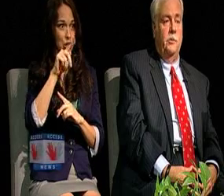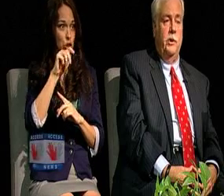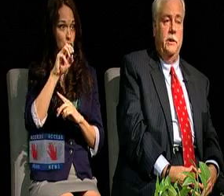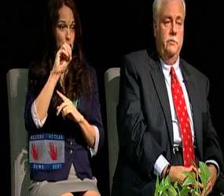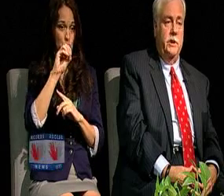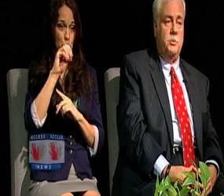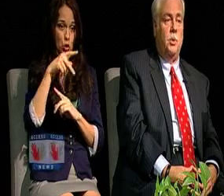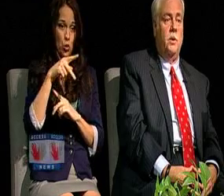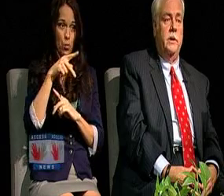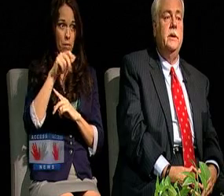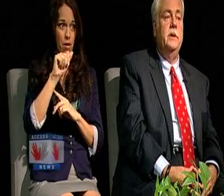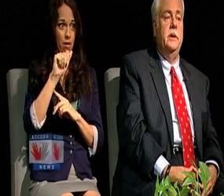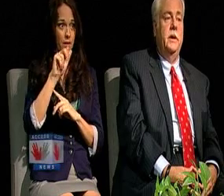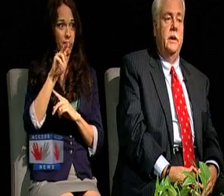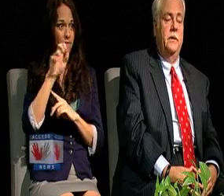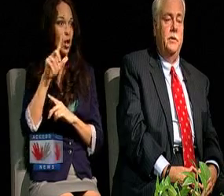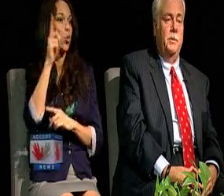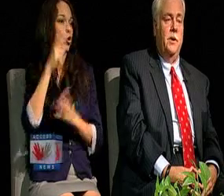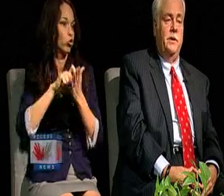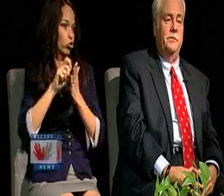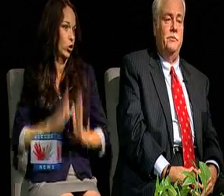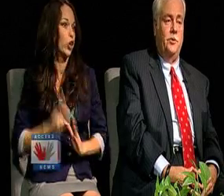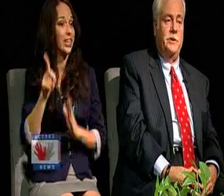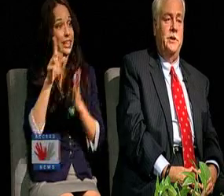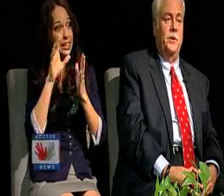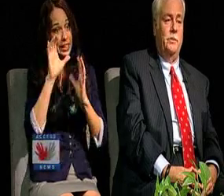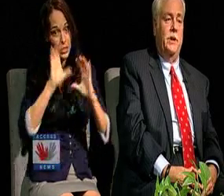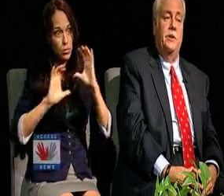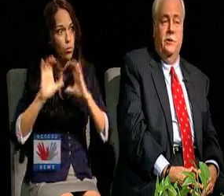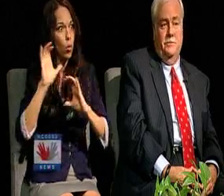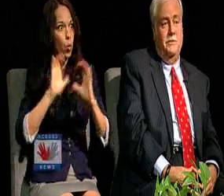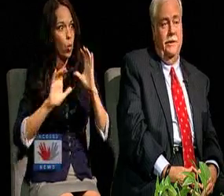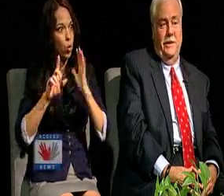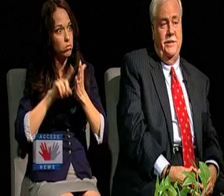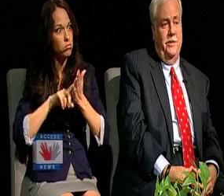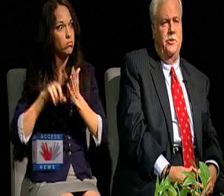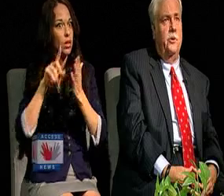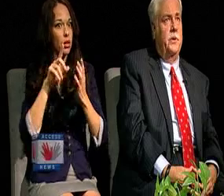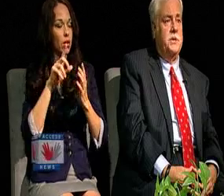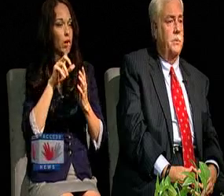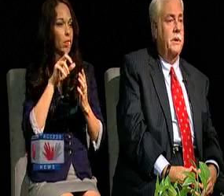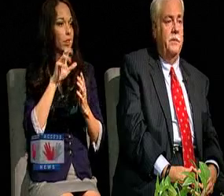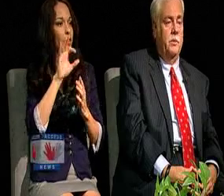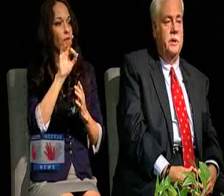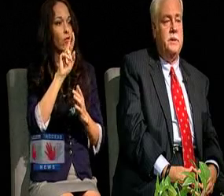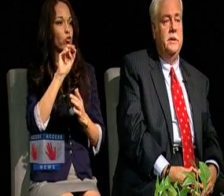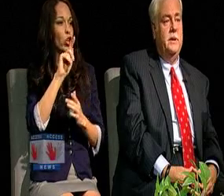when he explored the American frontier in the 1830s, I believe it was,